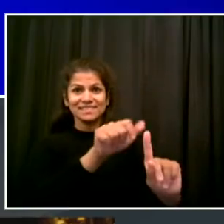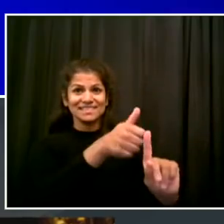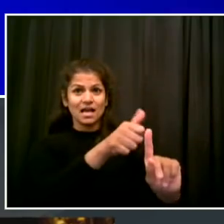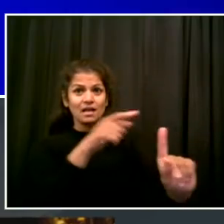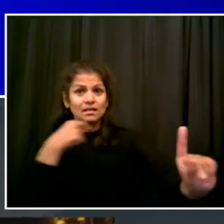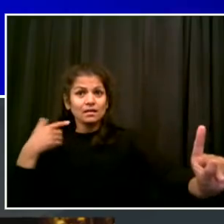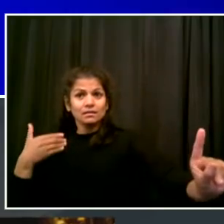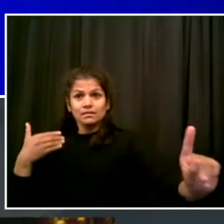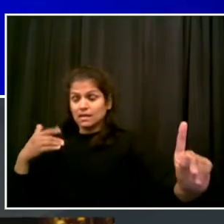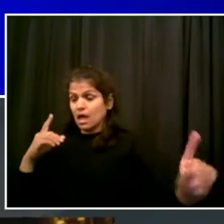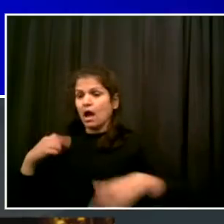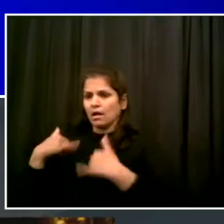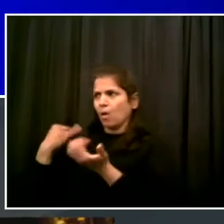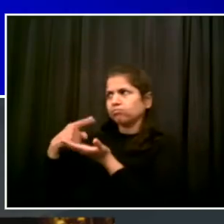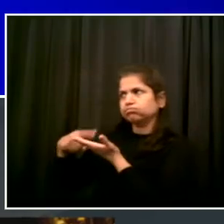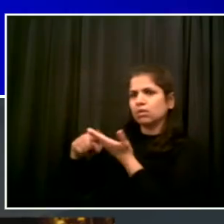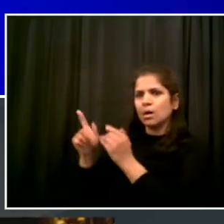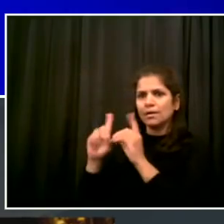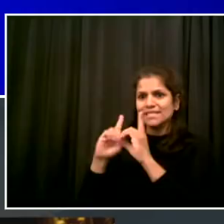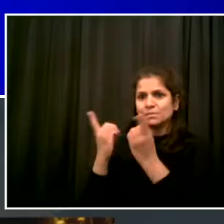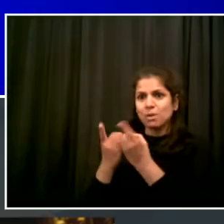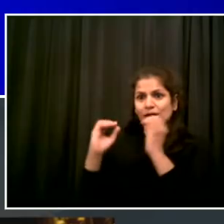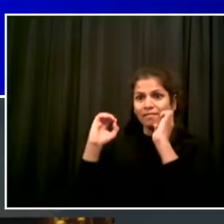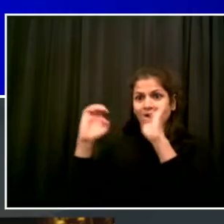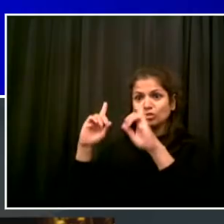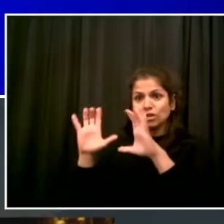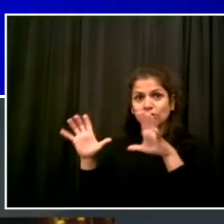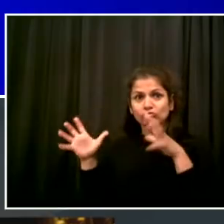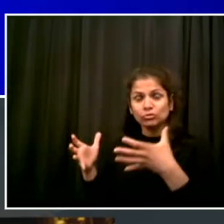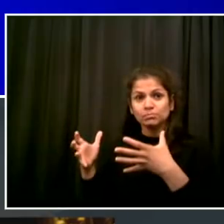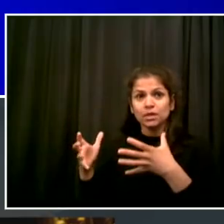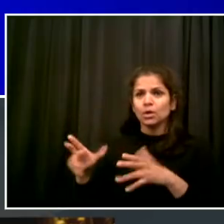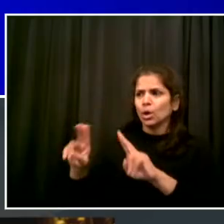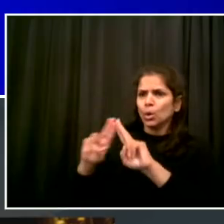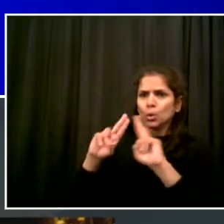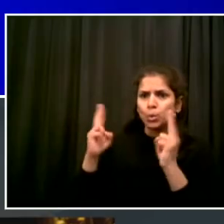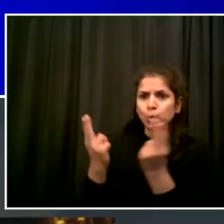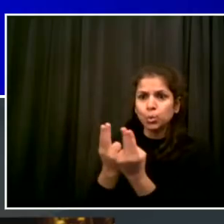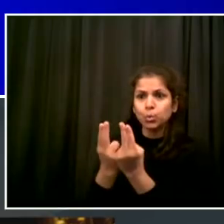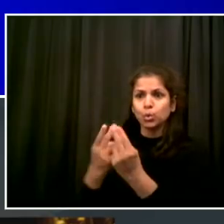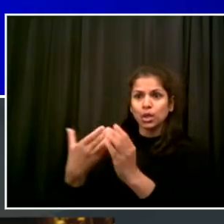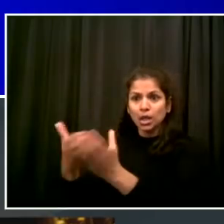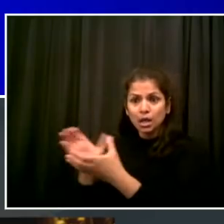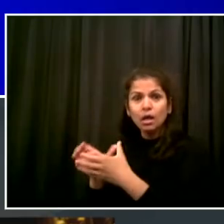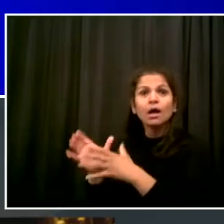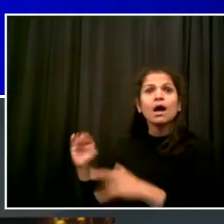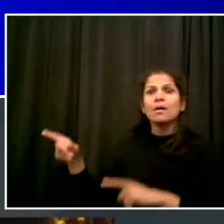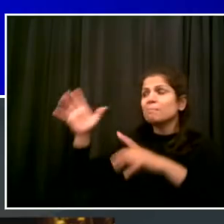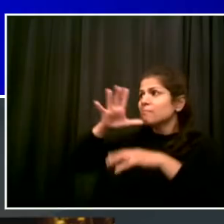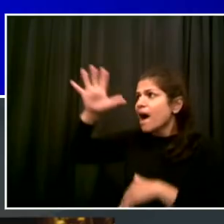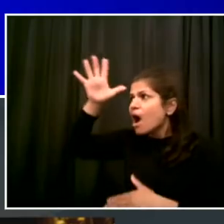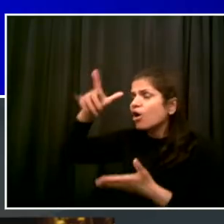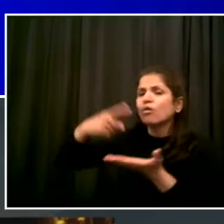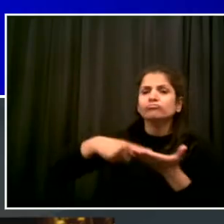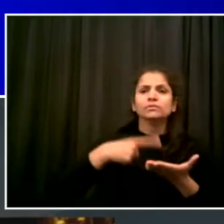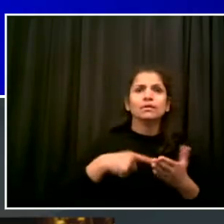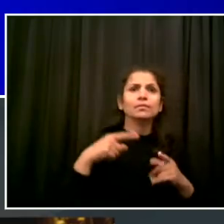AND IN THE DEPARTMENT OF EDUCATION.